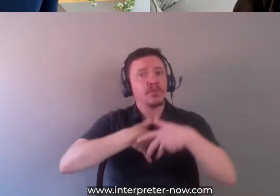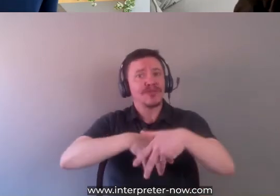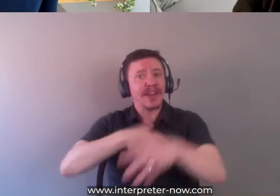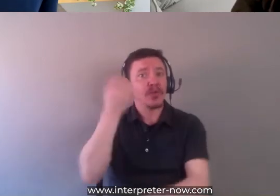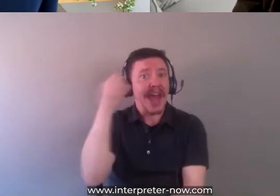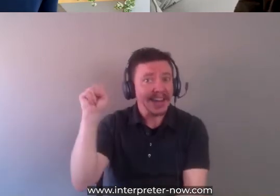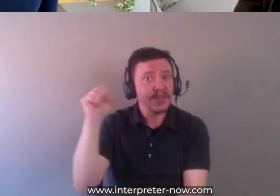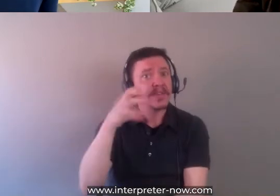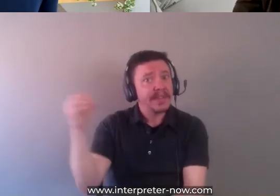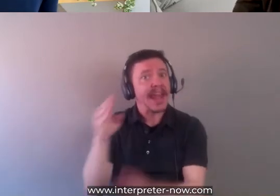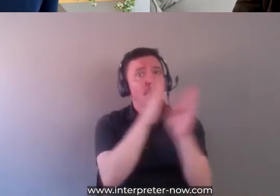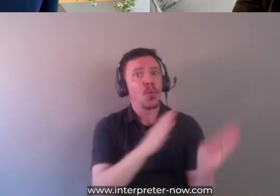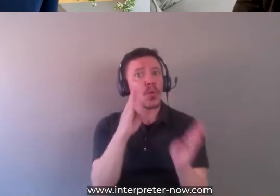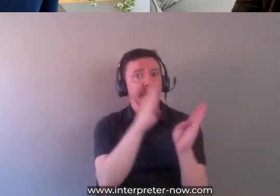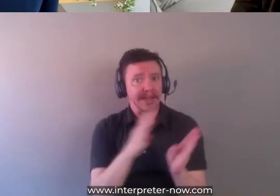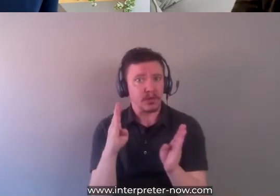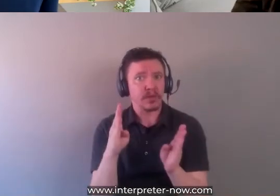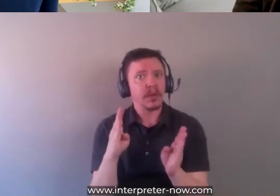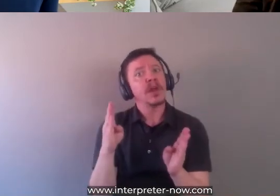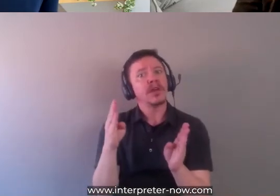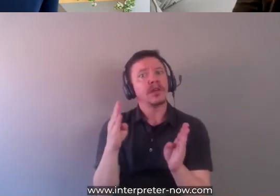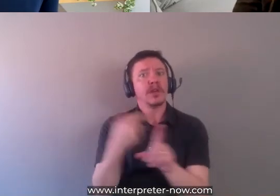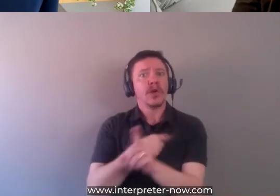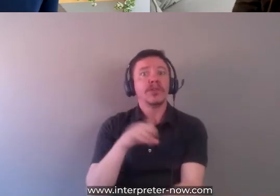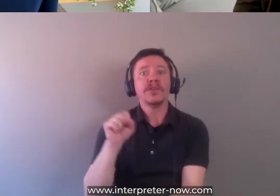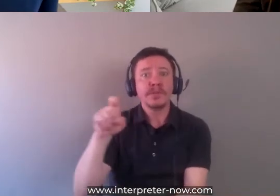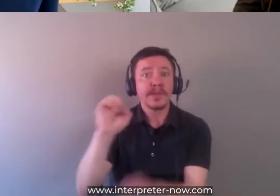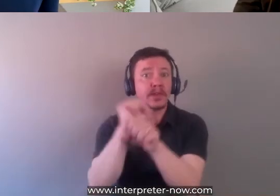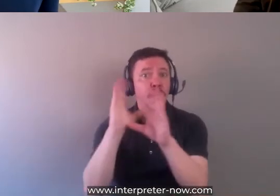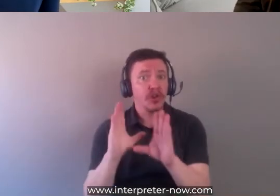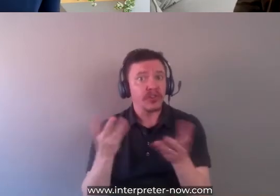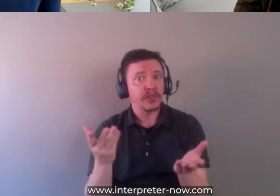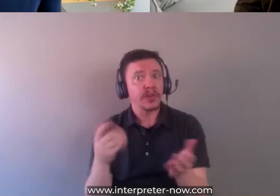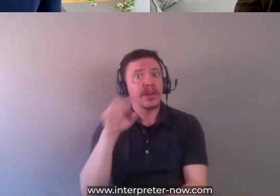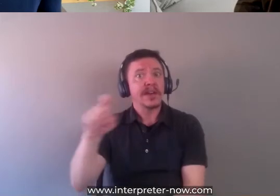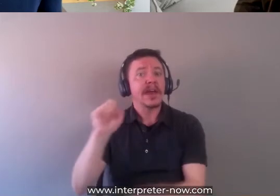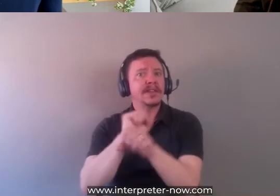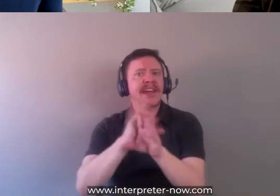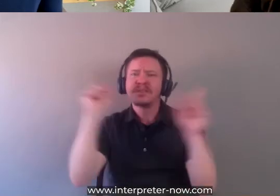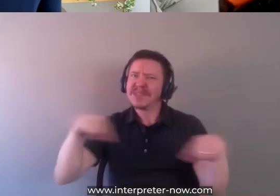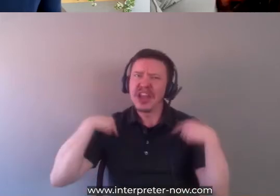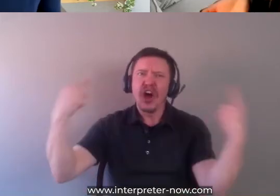and organizers, and also from sex workers. Sex workers have long been organizing how